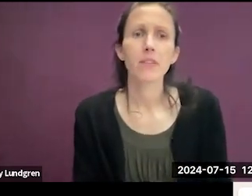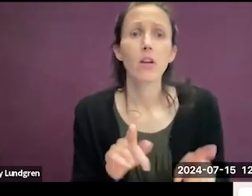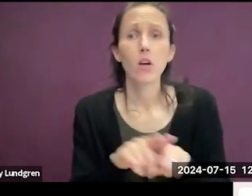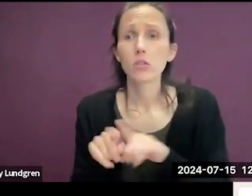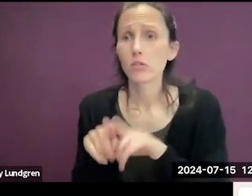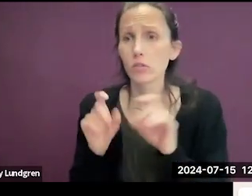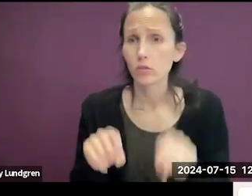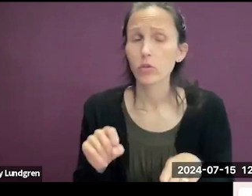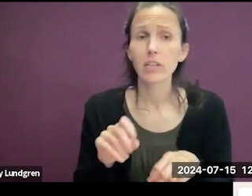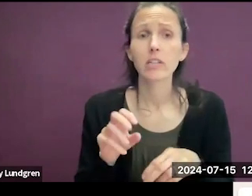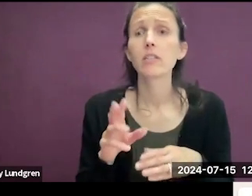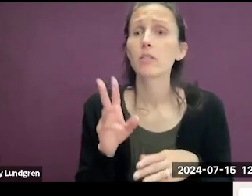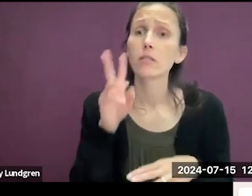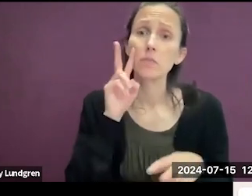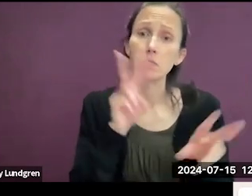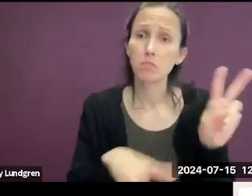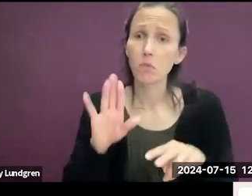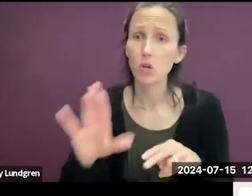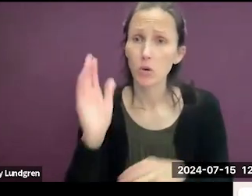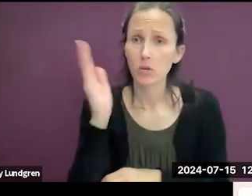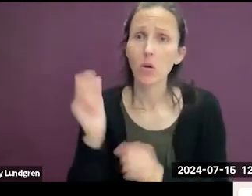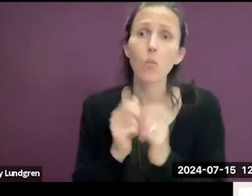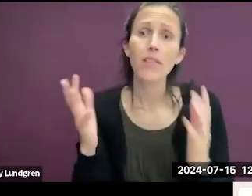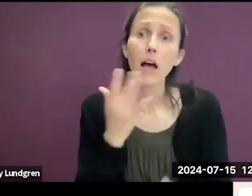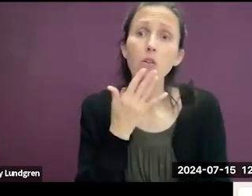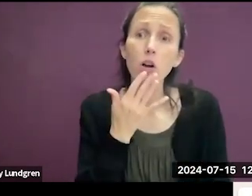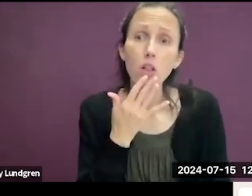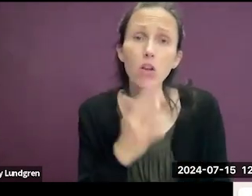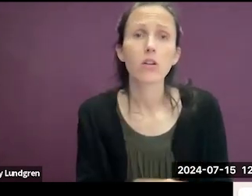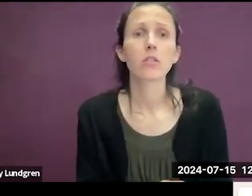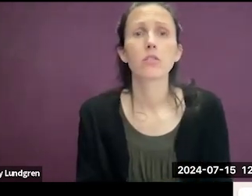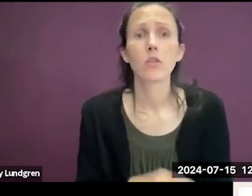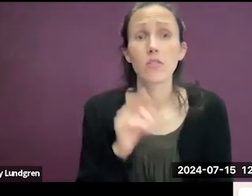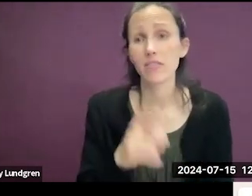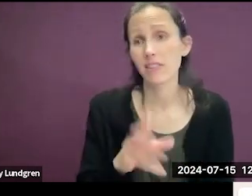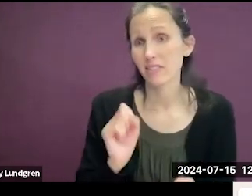of inspecting your presentation without color. So this comes in handy when we're talking